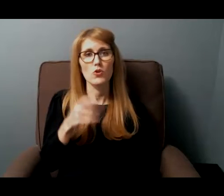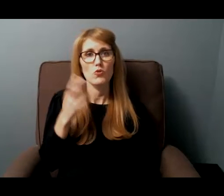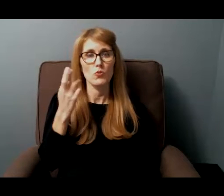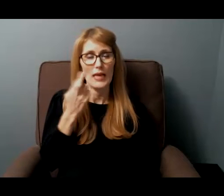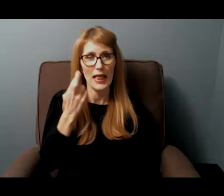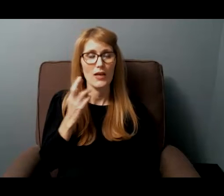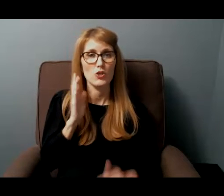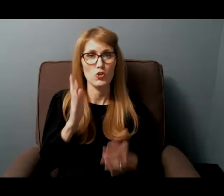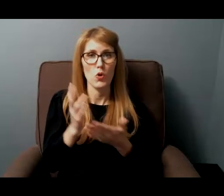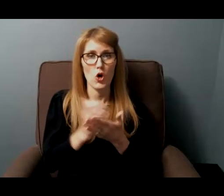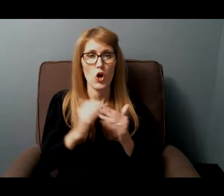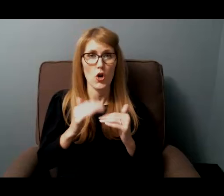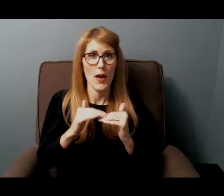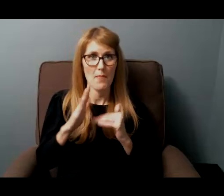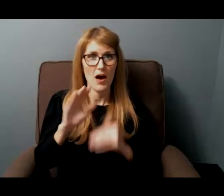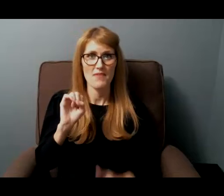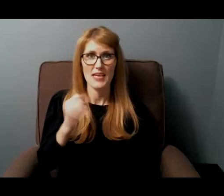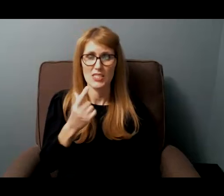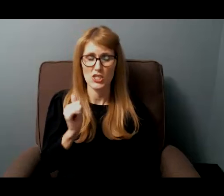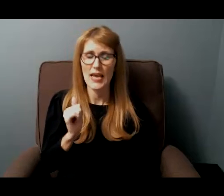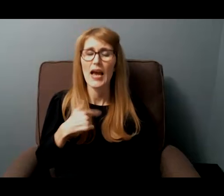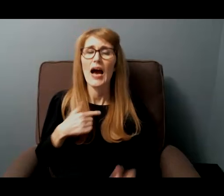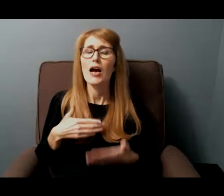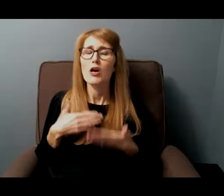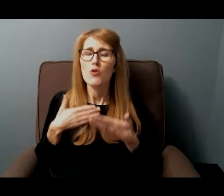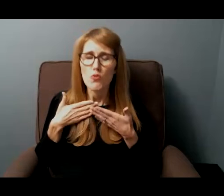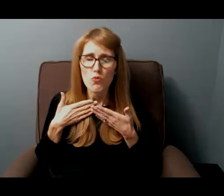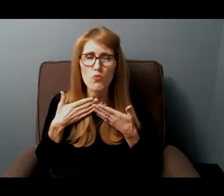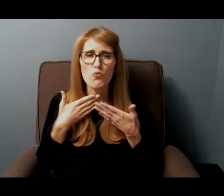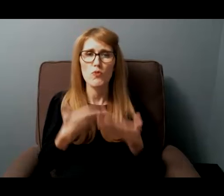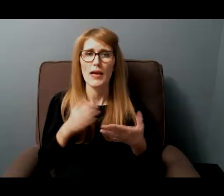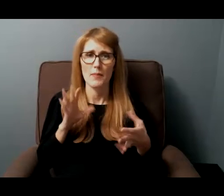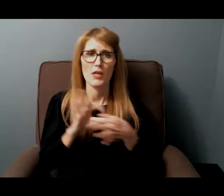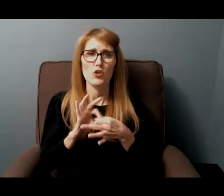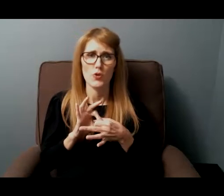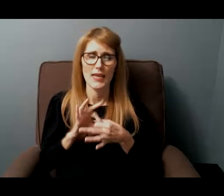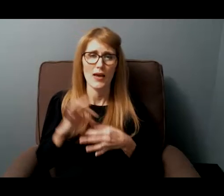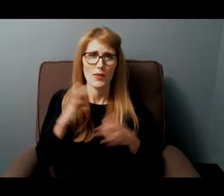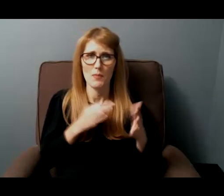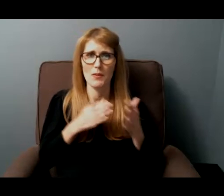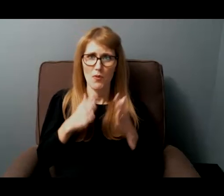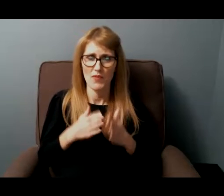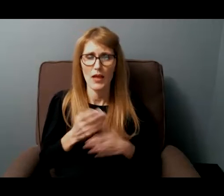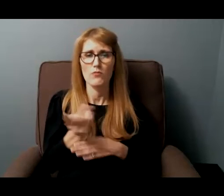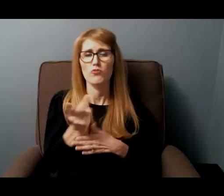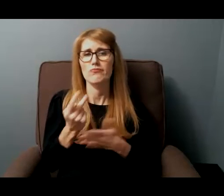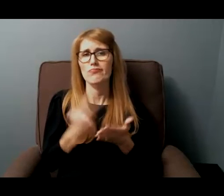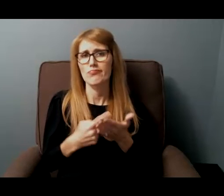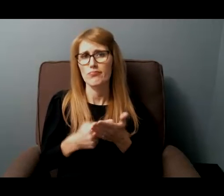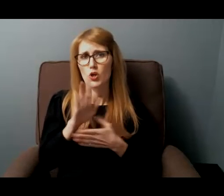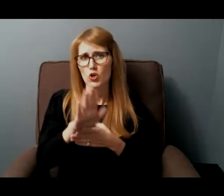I highly recommend connecting with a benefit planner to talk through your individual situation.